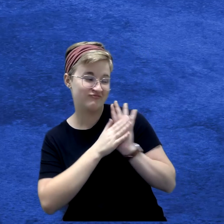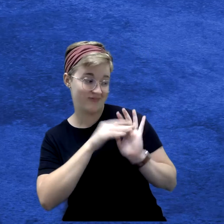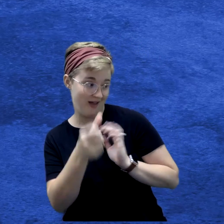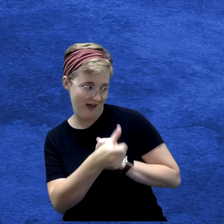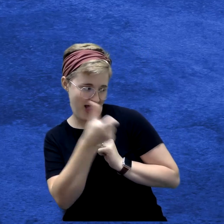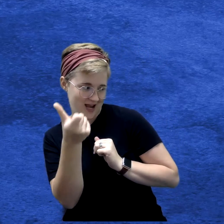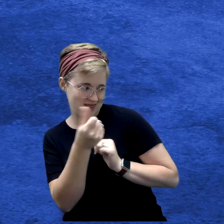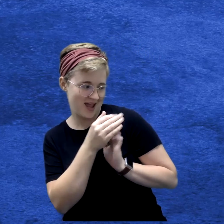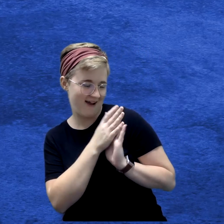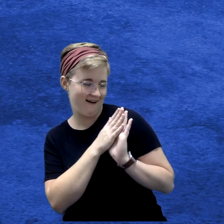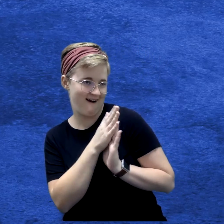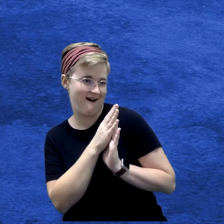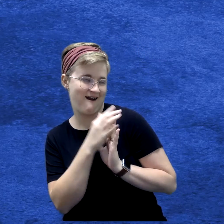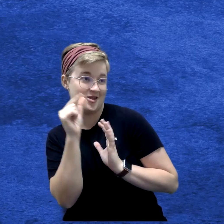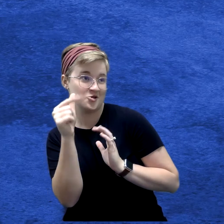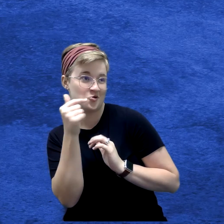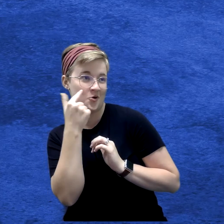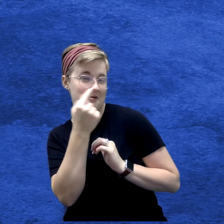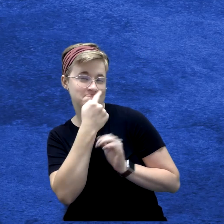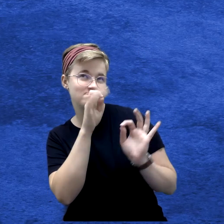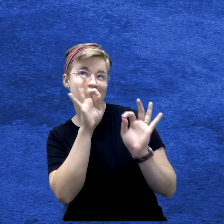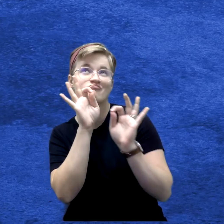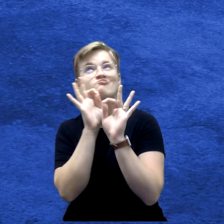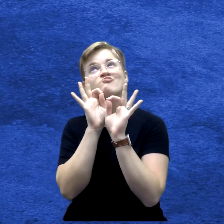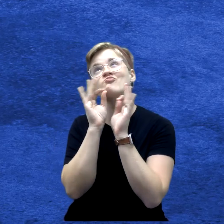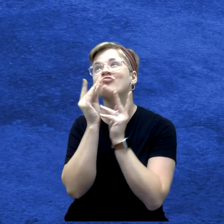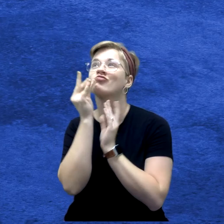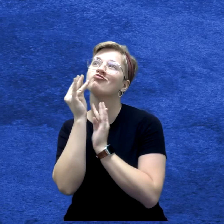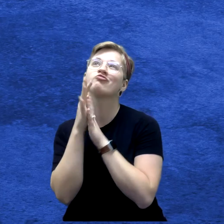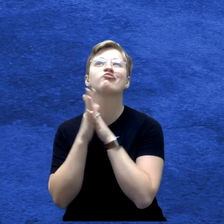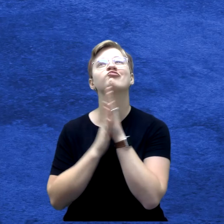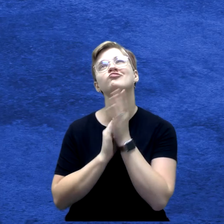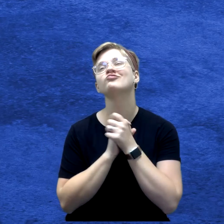He raised his mischievous green eyes toward the ceiling of Dink’s bedroom.